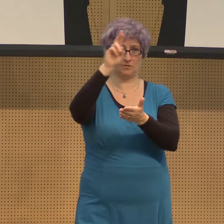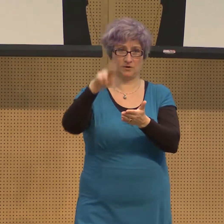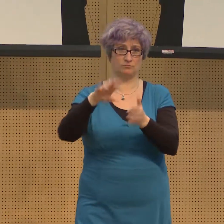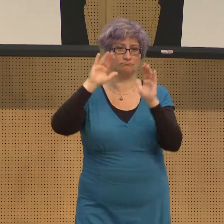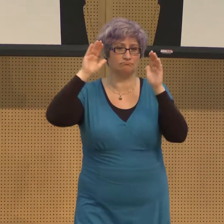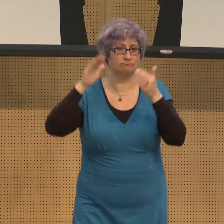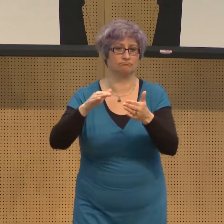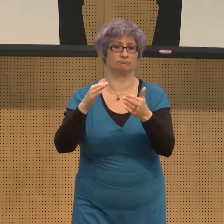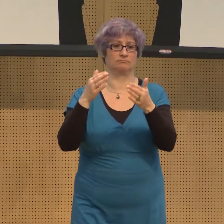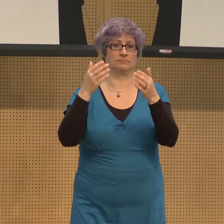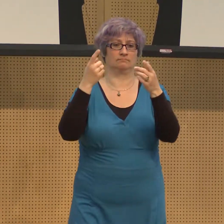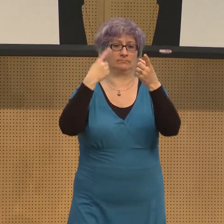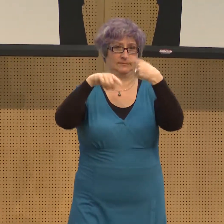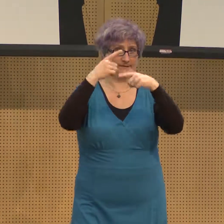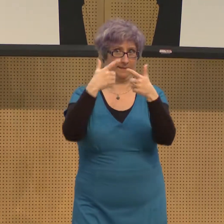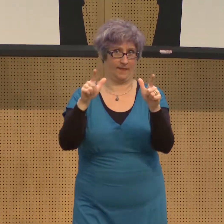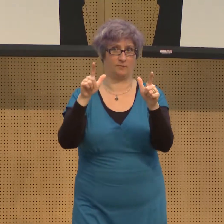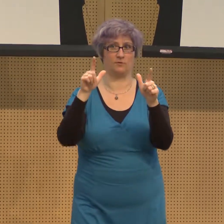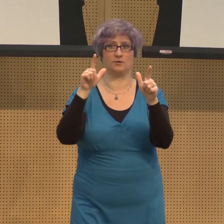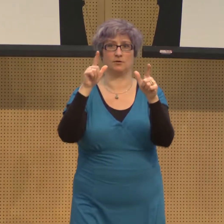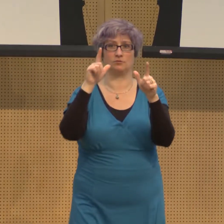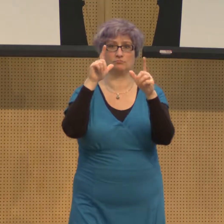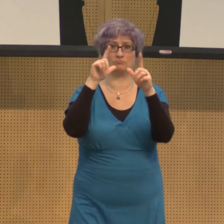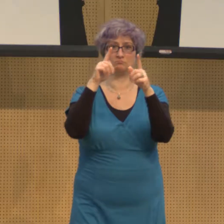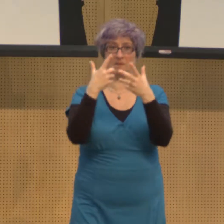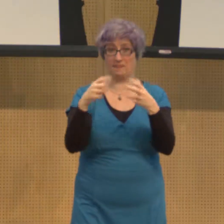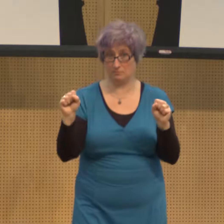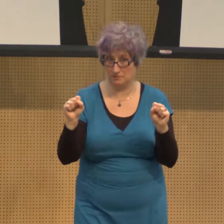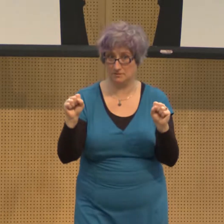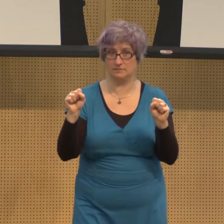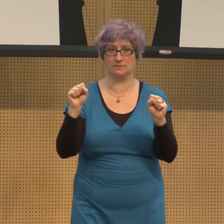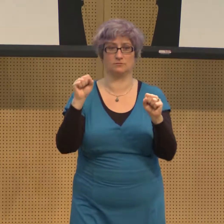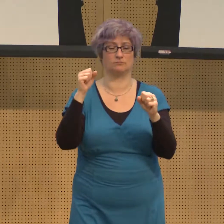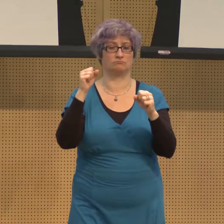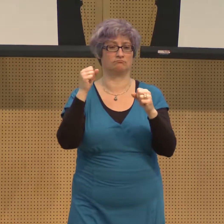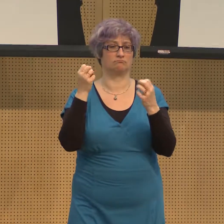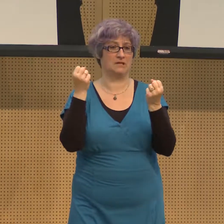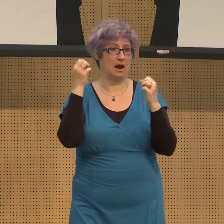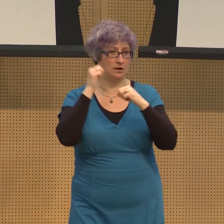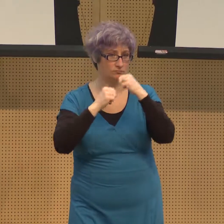I started my work at the University of Rochester, with my focus in sign language linguistics